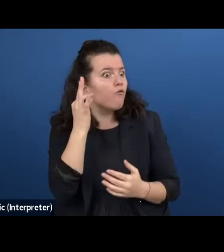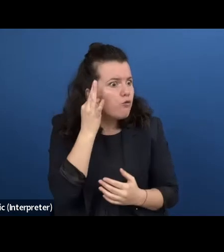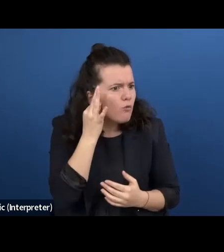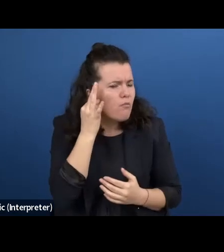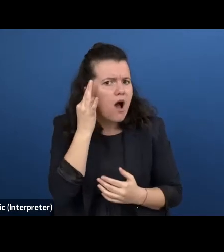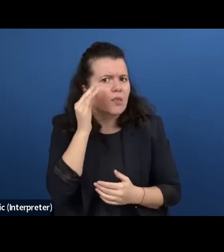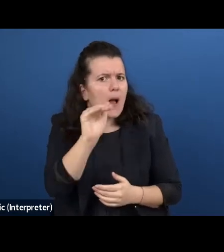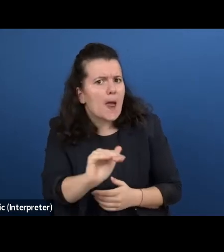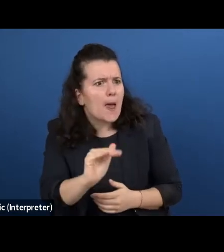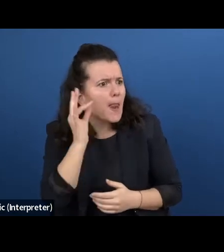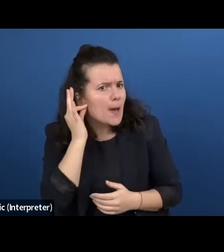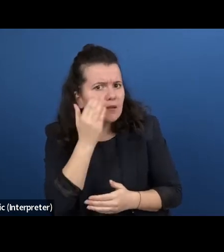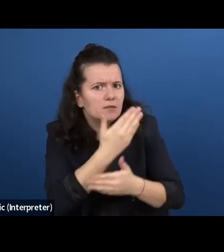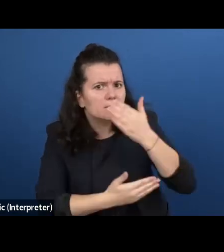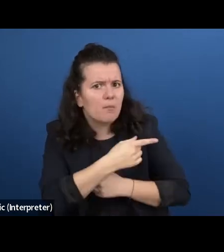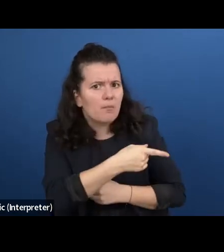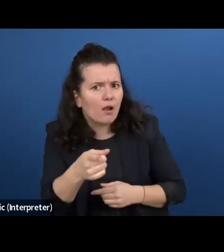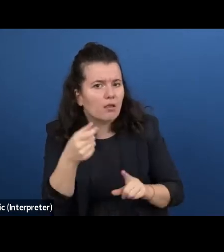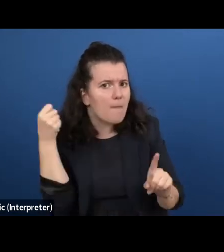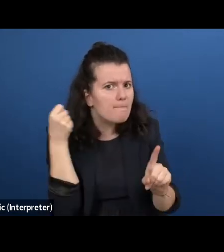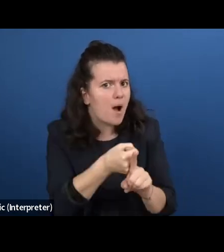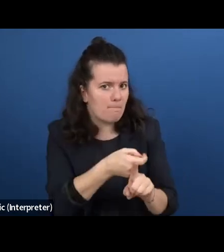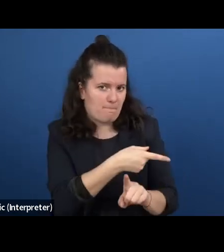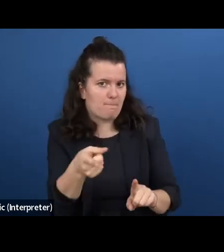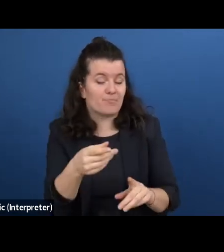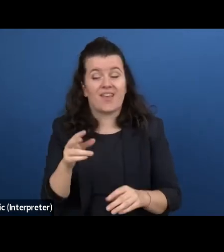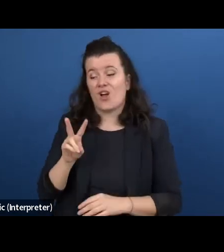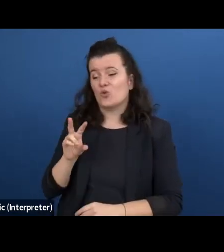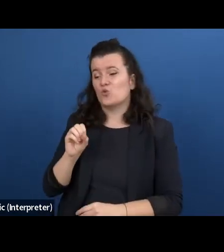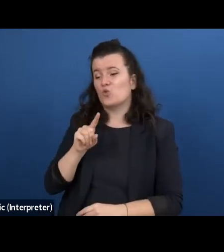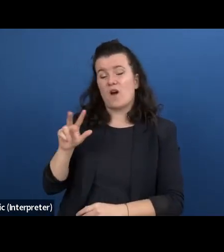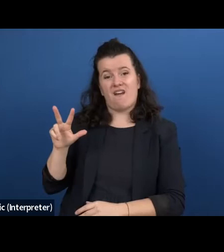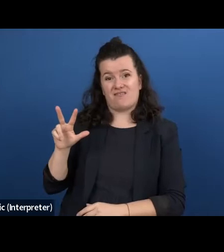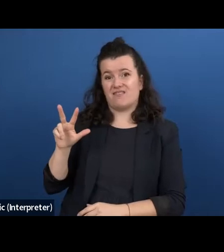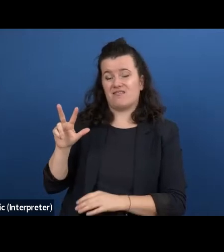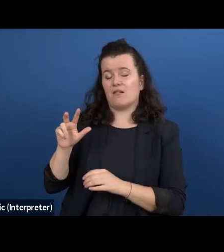So in 2018, EDF contributed to a consultation organized